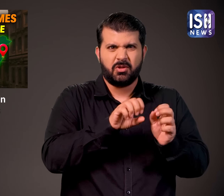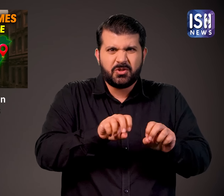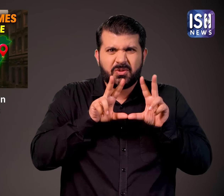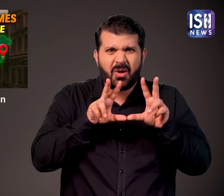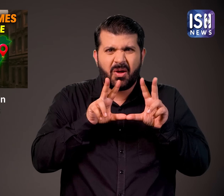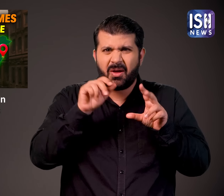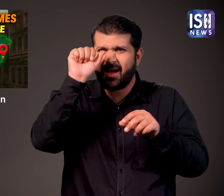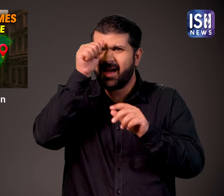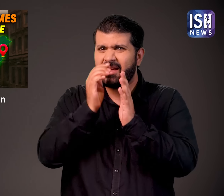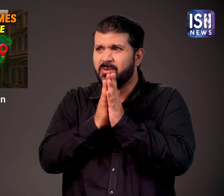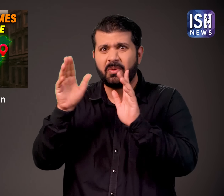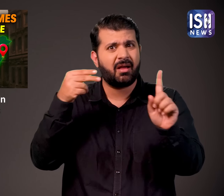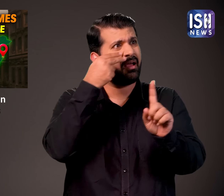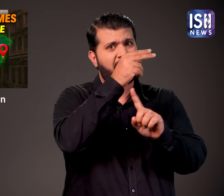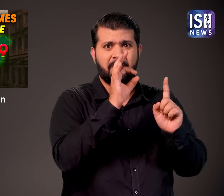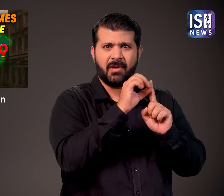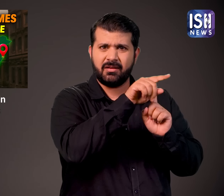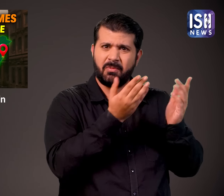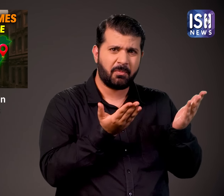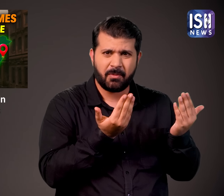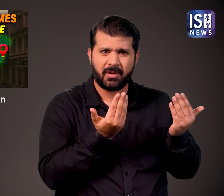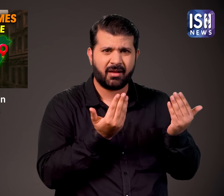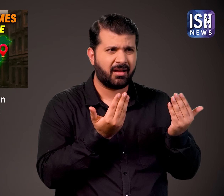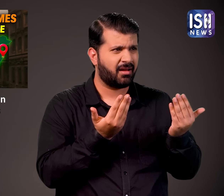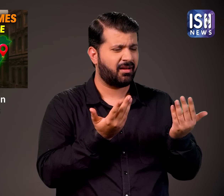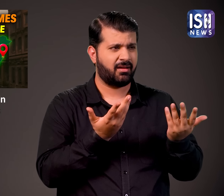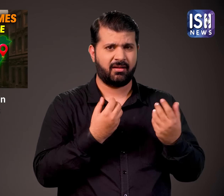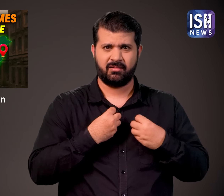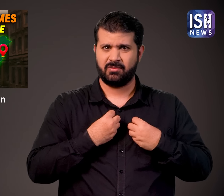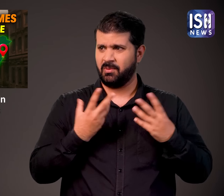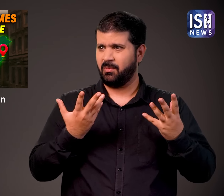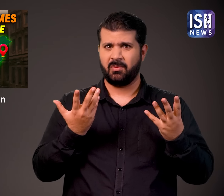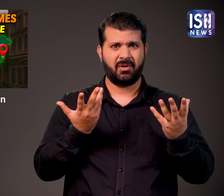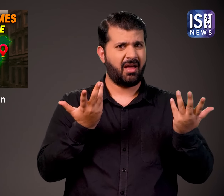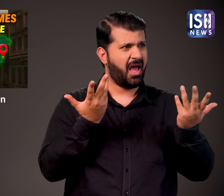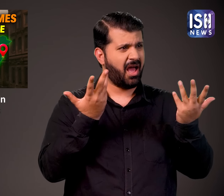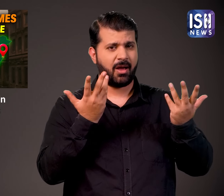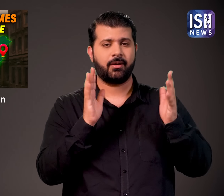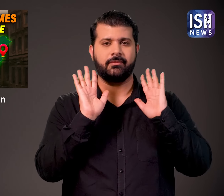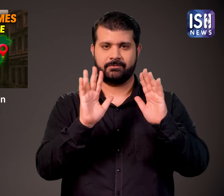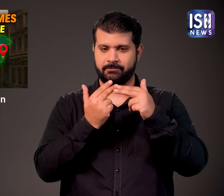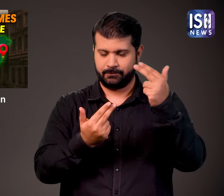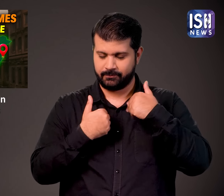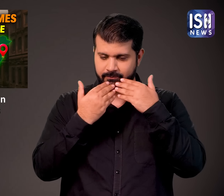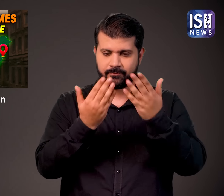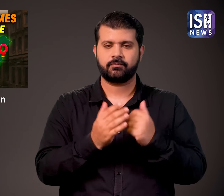It is surprising that Pakistan has named places with Hindu names. Let me share with you.